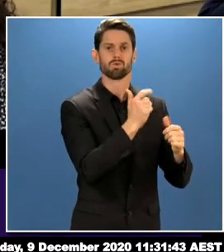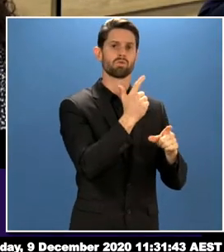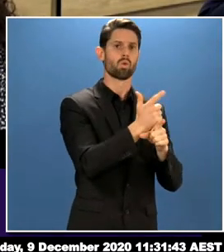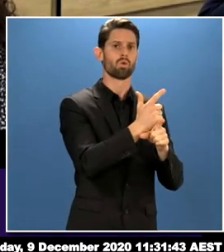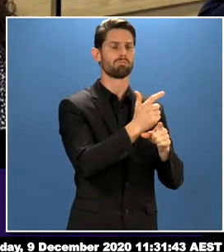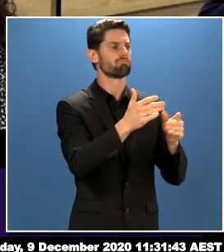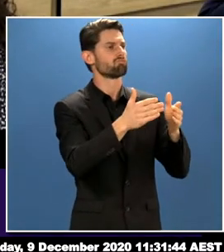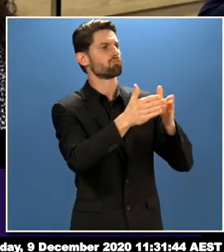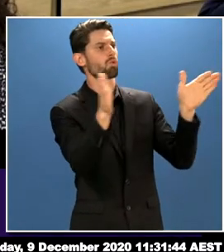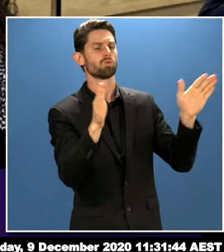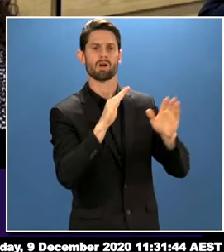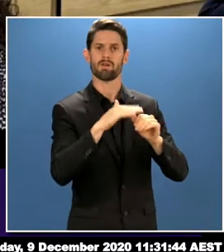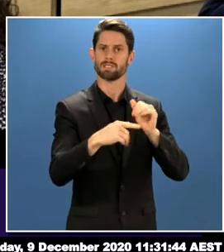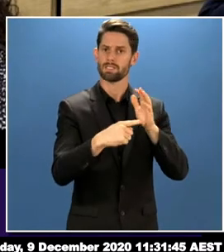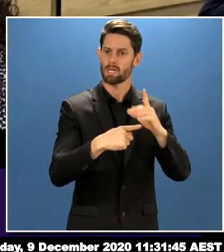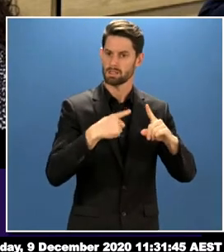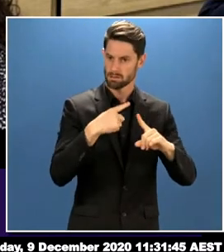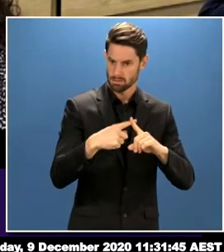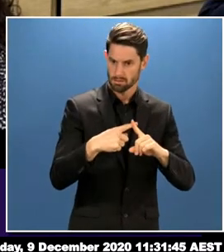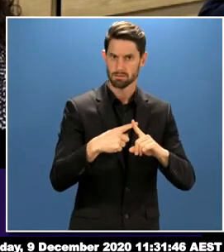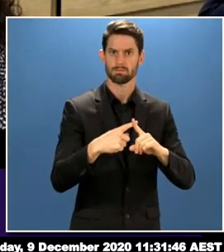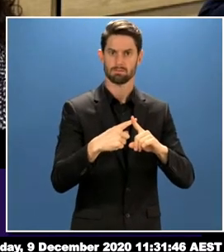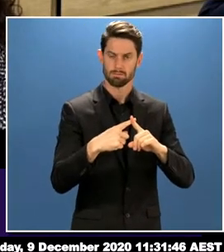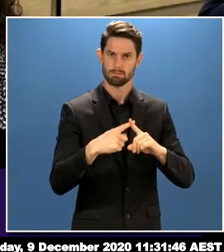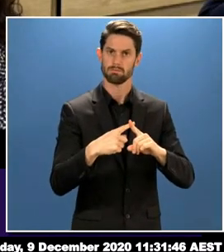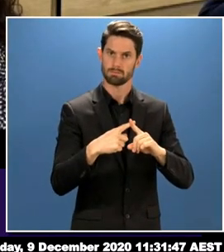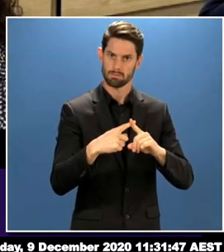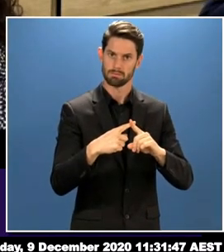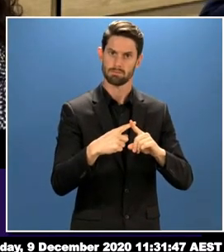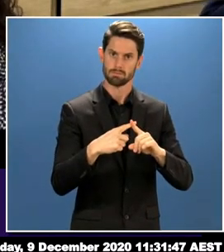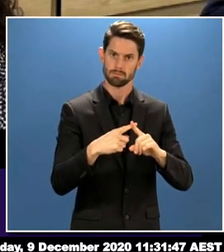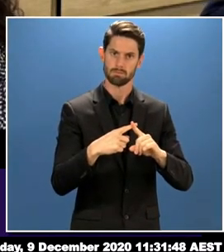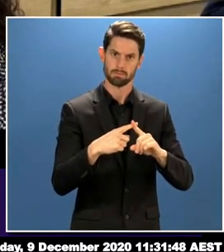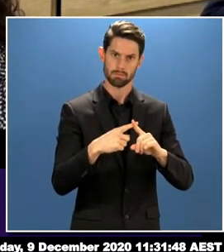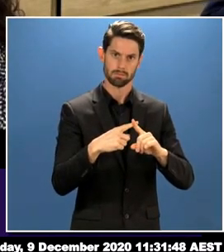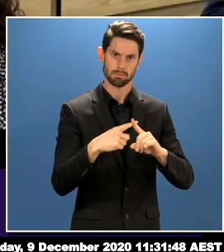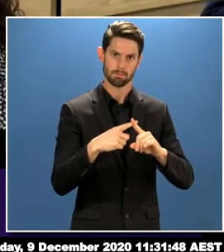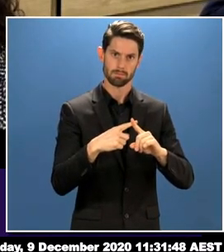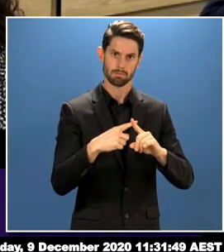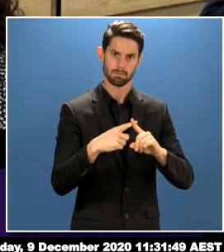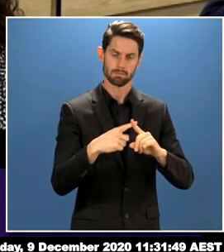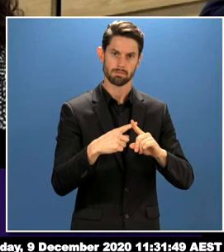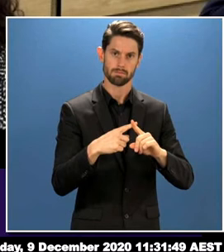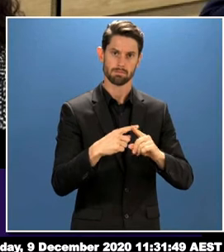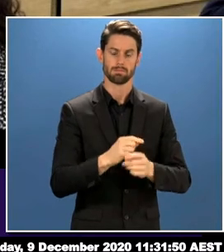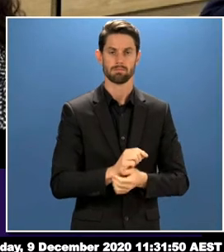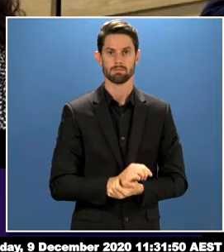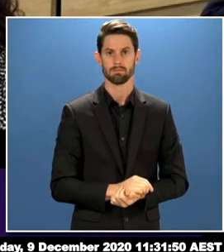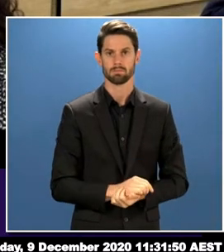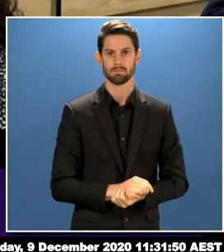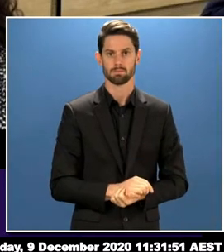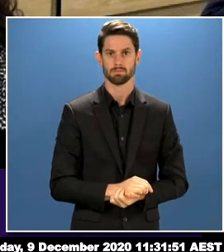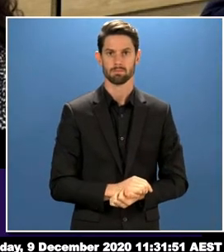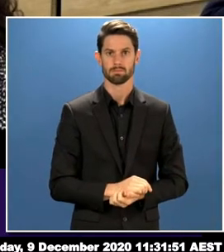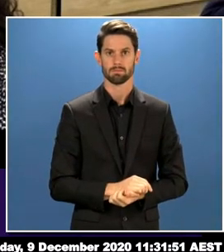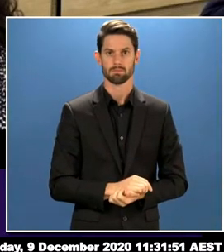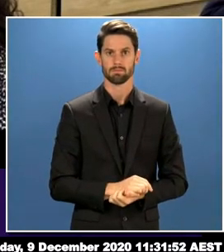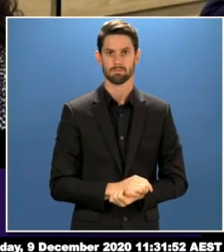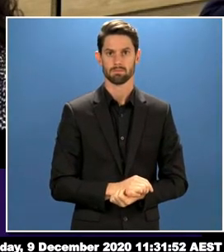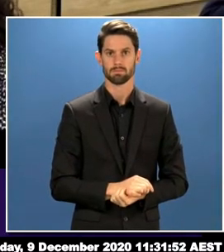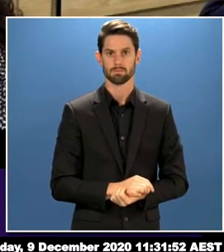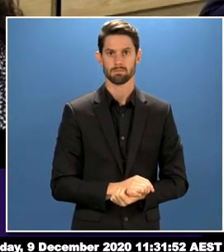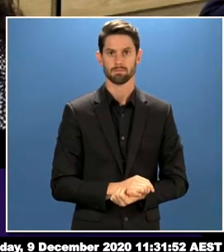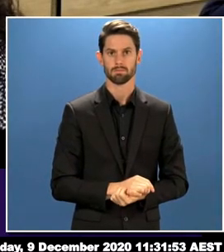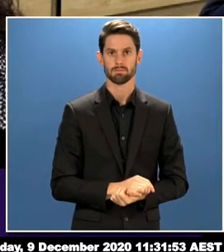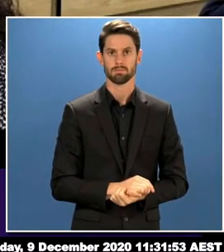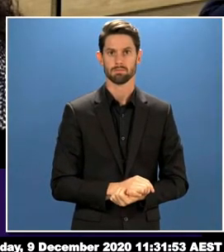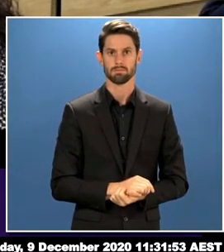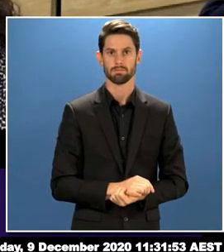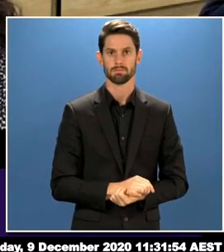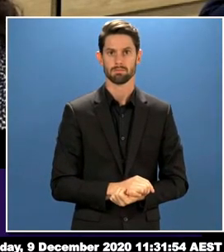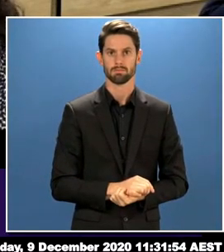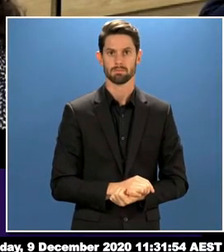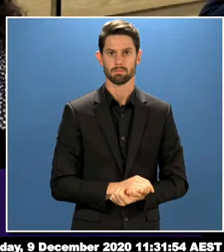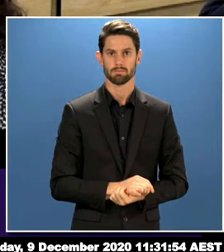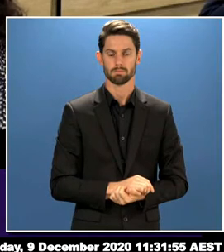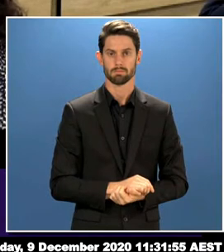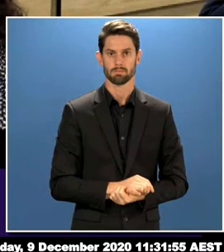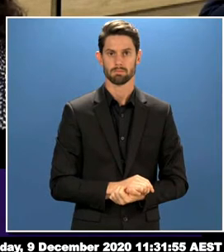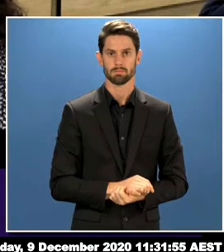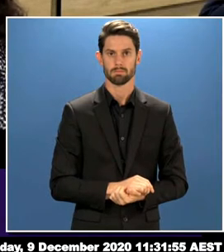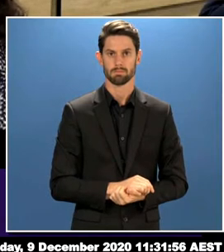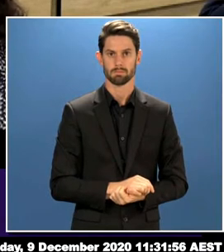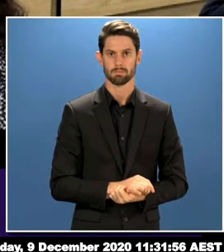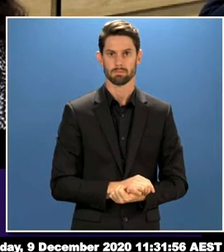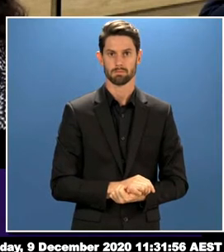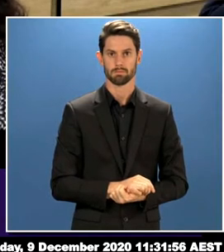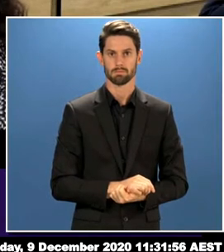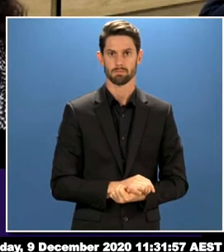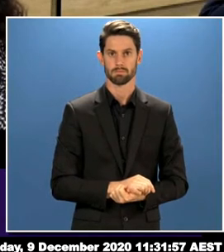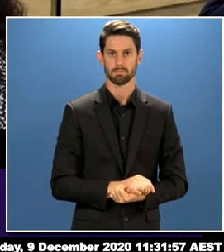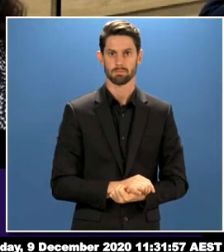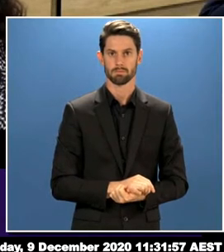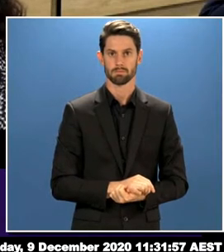There is also a panel that the ATO gives advice on the anti-avoidance